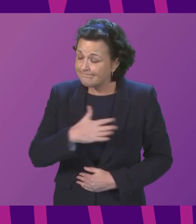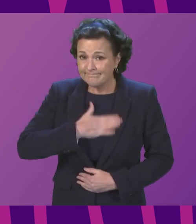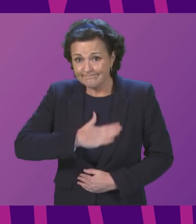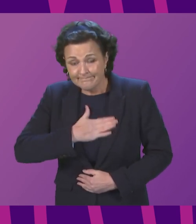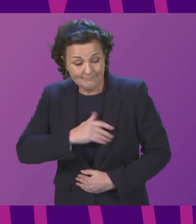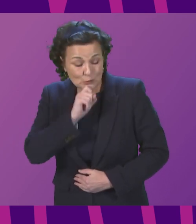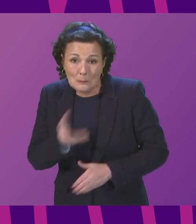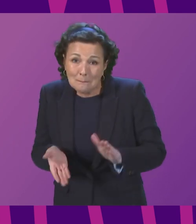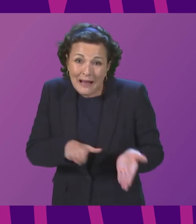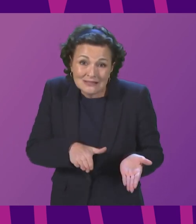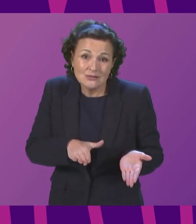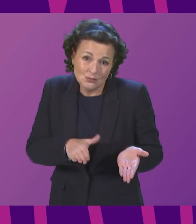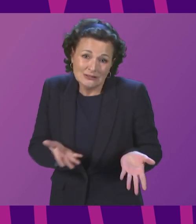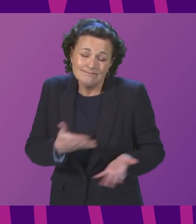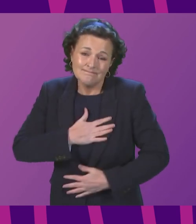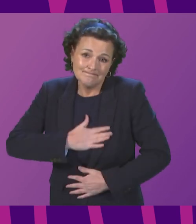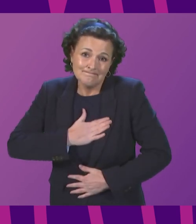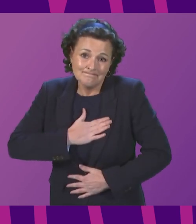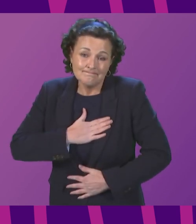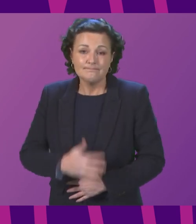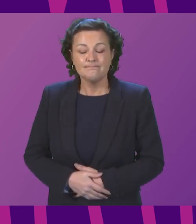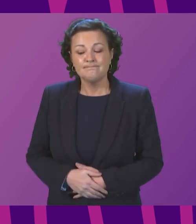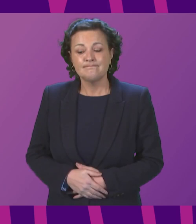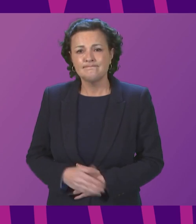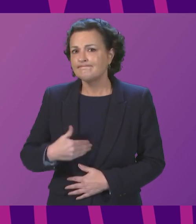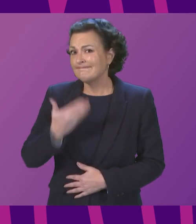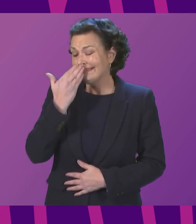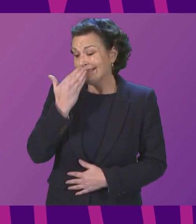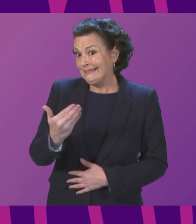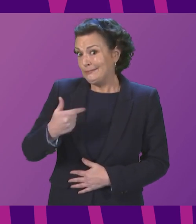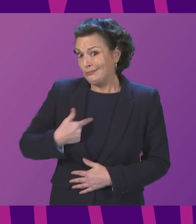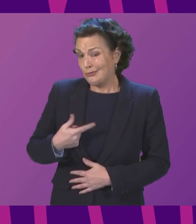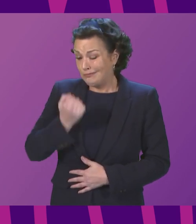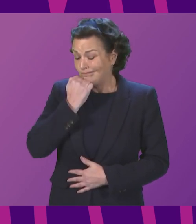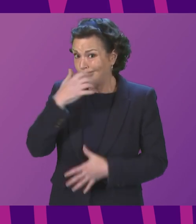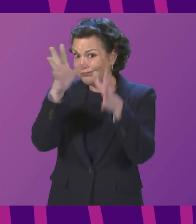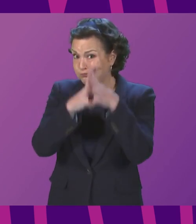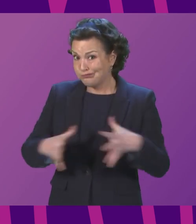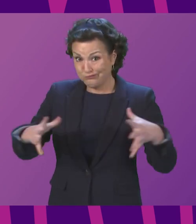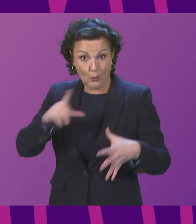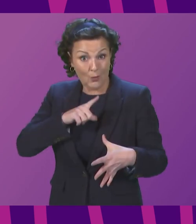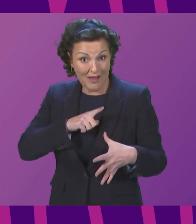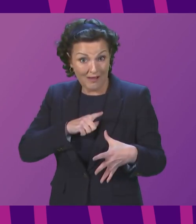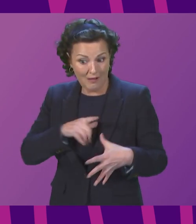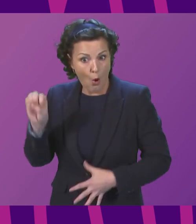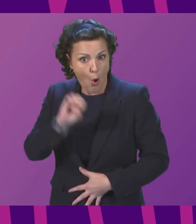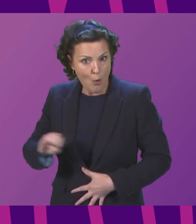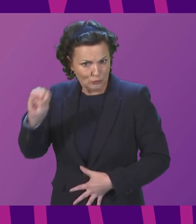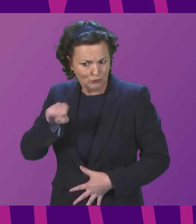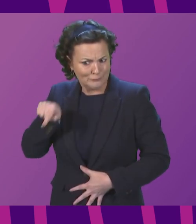a loved one. The surge in cases, which is driven by the extremely infectious omicron variant, is continuing